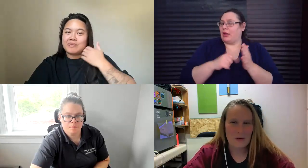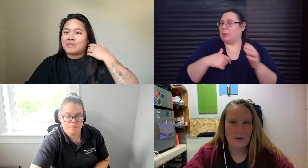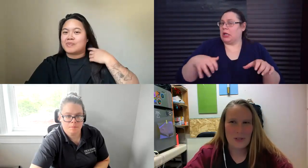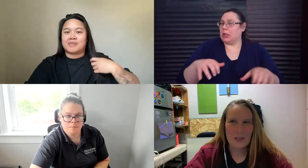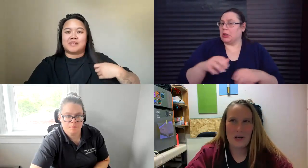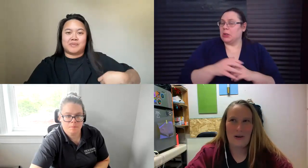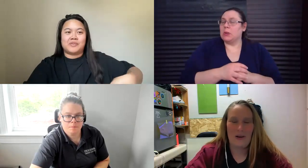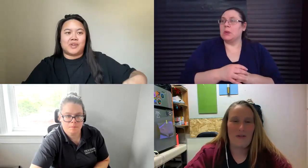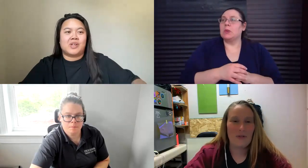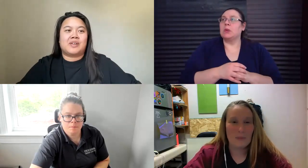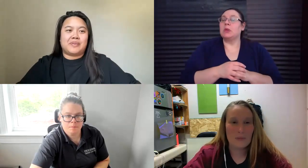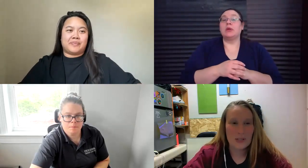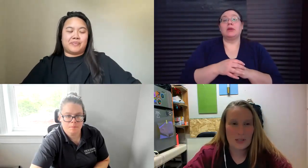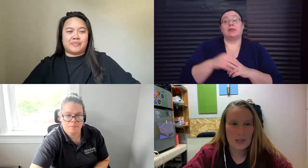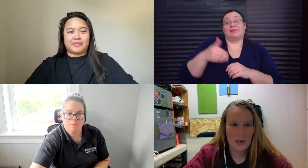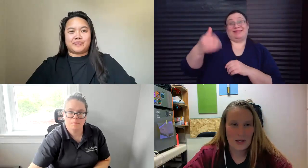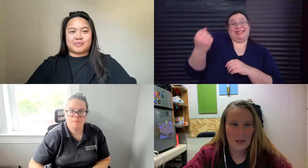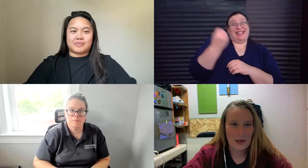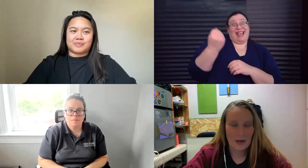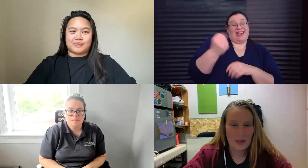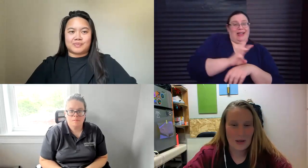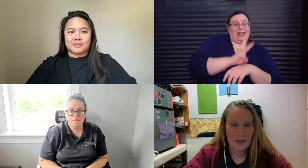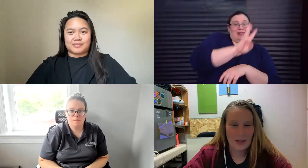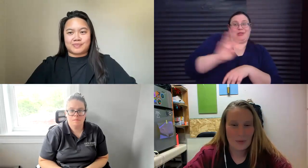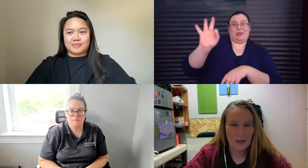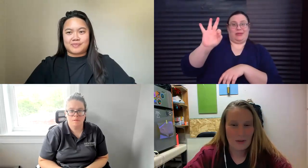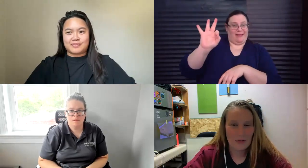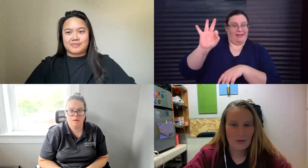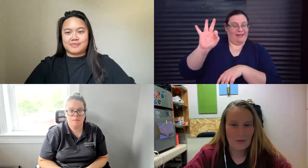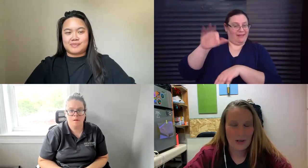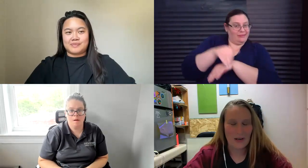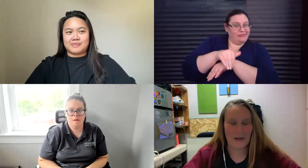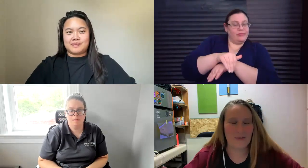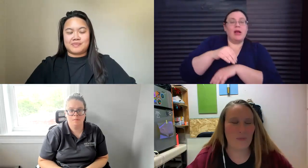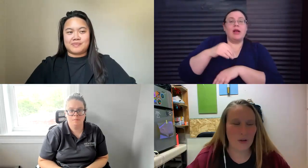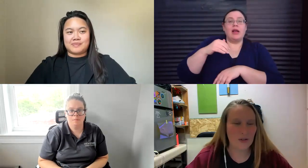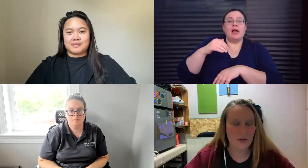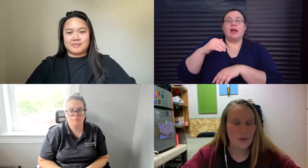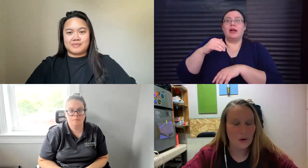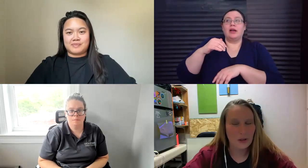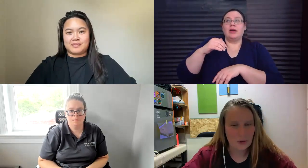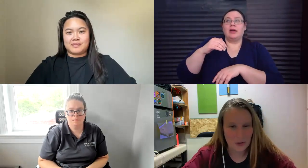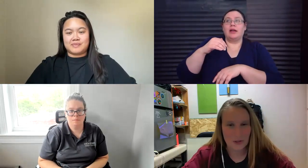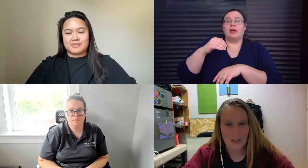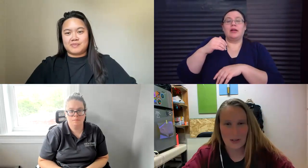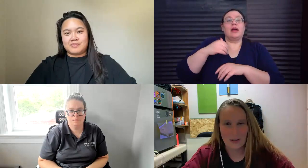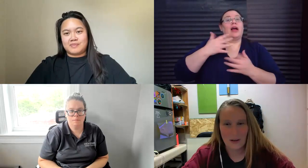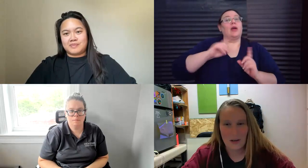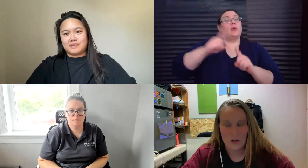So this Saturday from 6:00 to 9:00 I'm going to have I went to New York and New Jersey